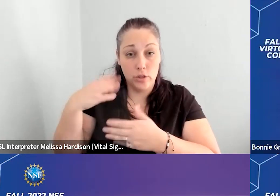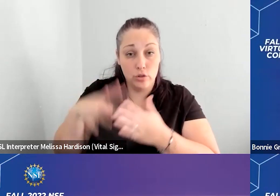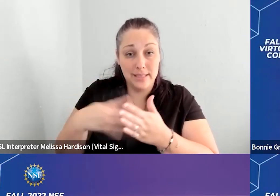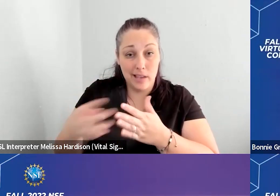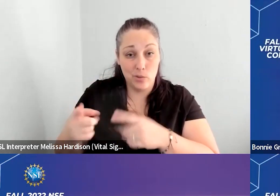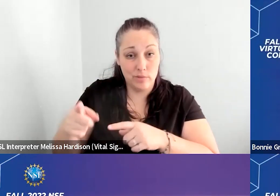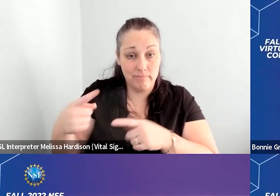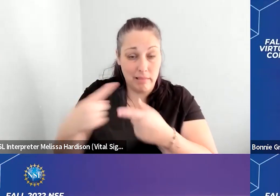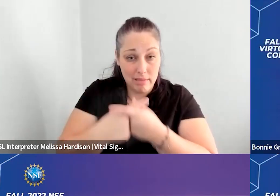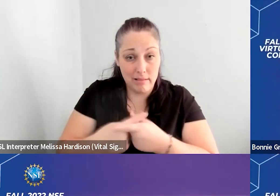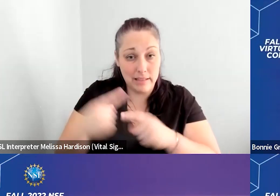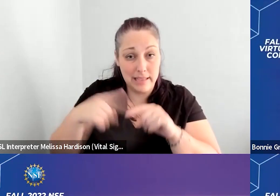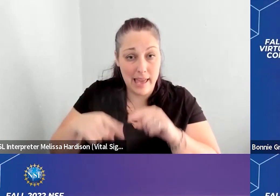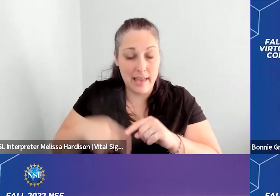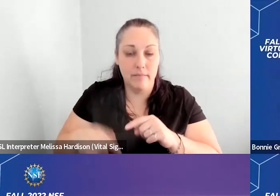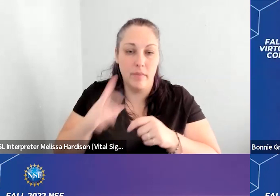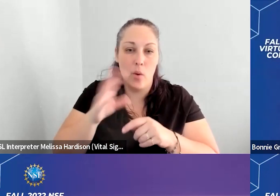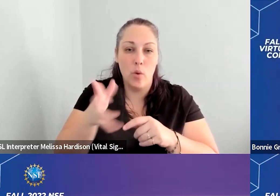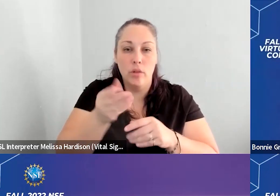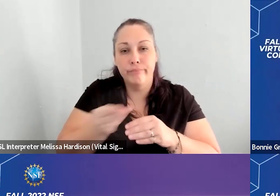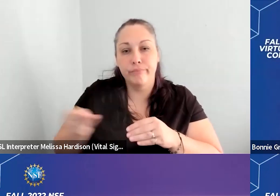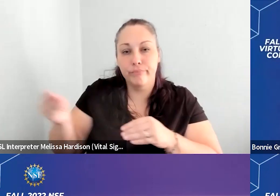Beth Strausser: Okay. Great. That's great advice, Bonnie, thank you.